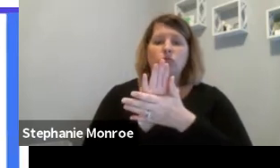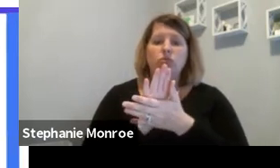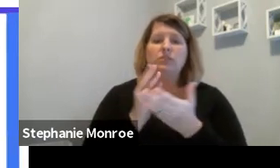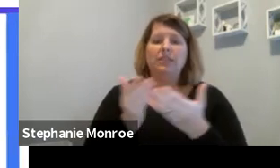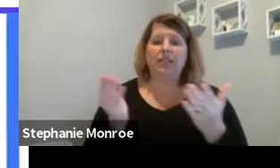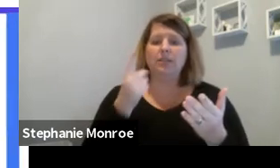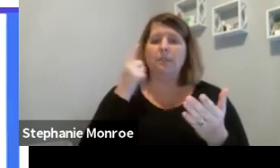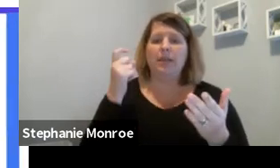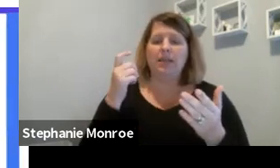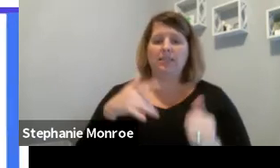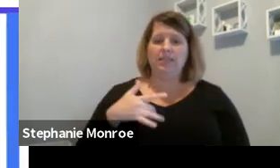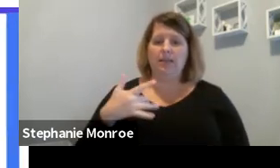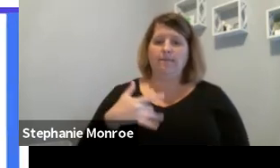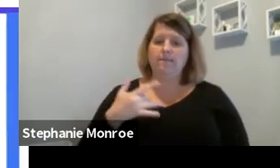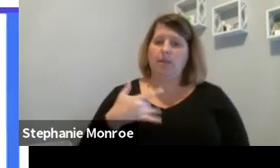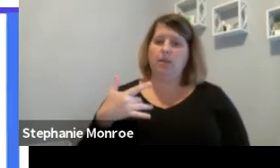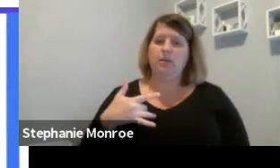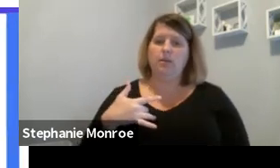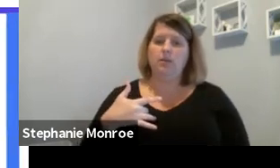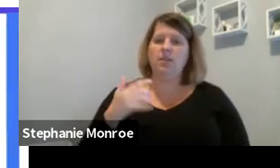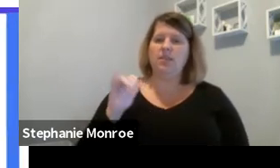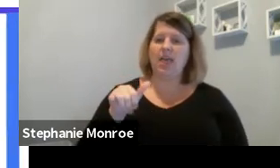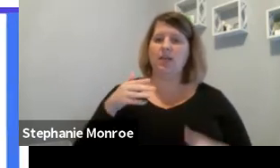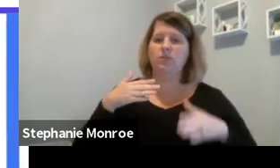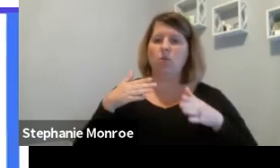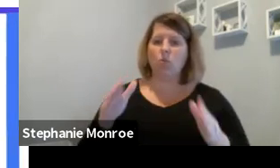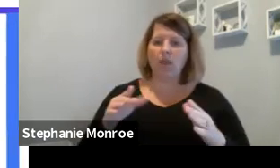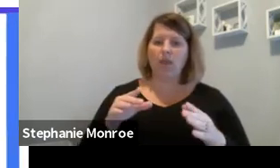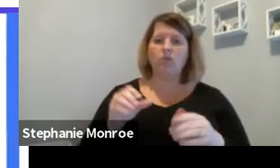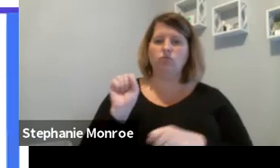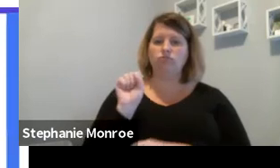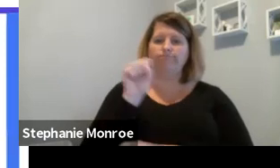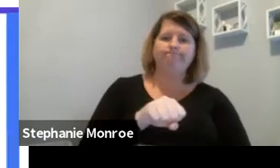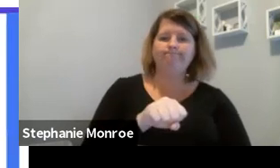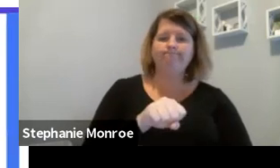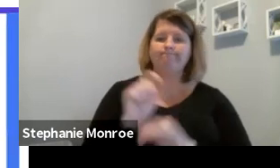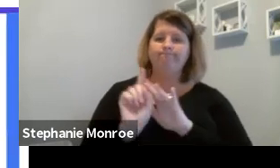because they feel that this is a way to kind of run away from the problem.